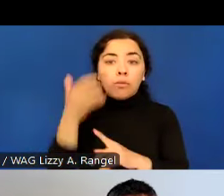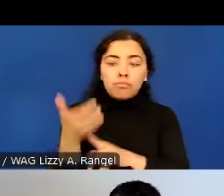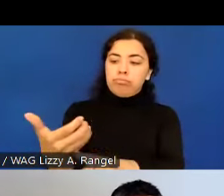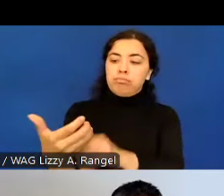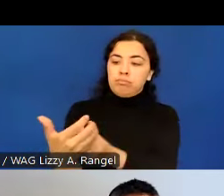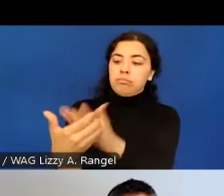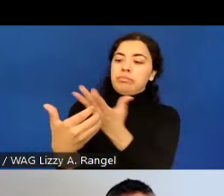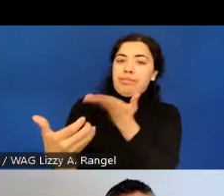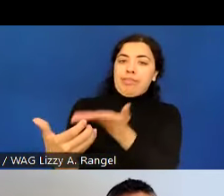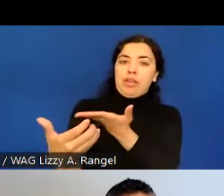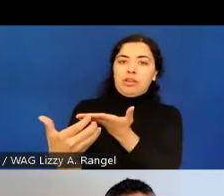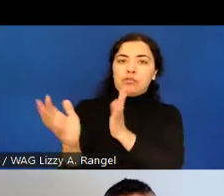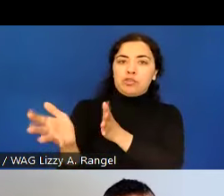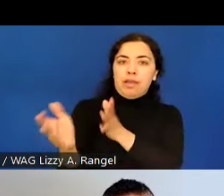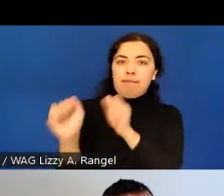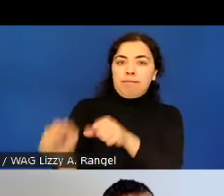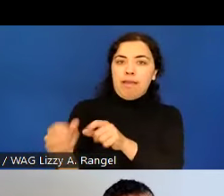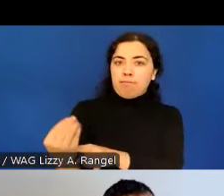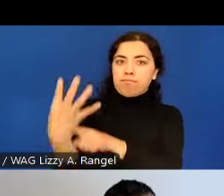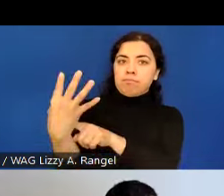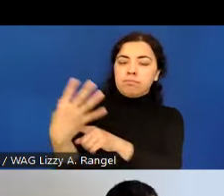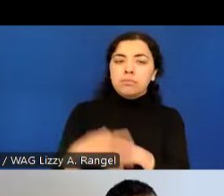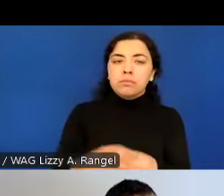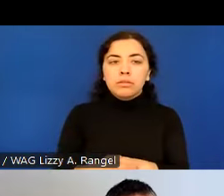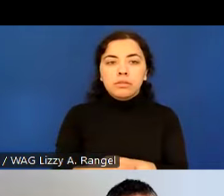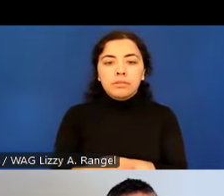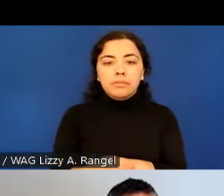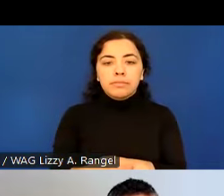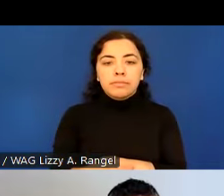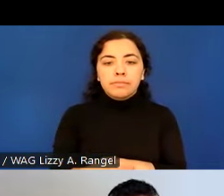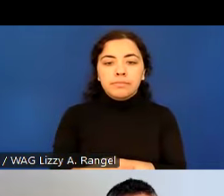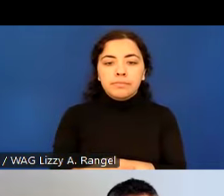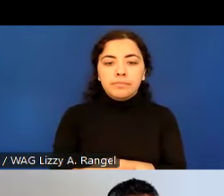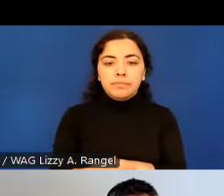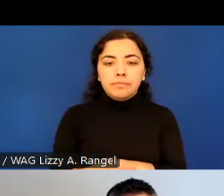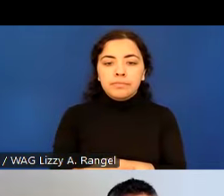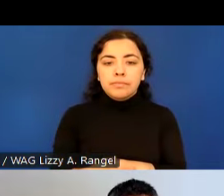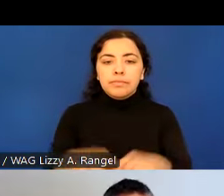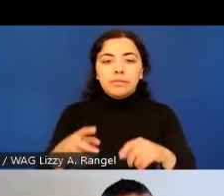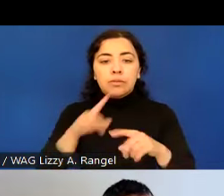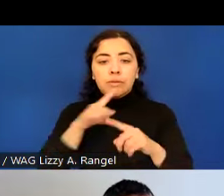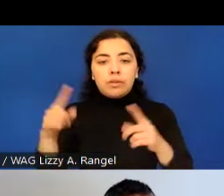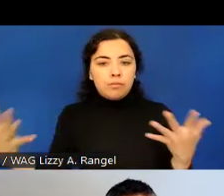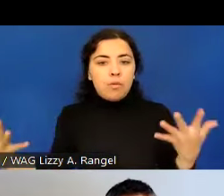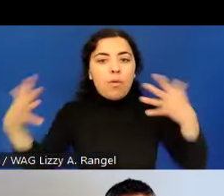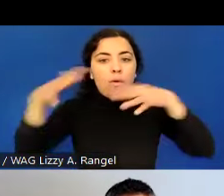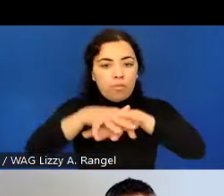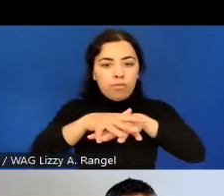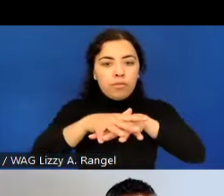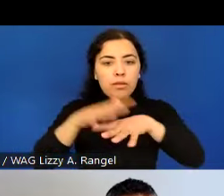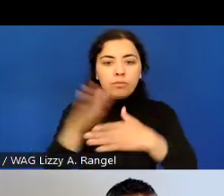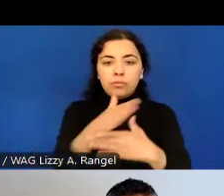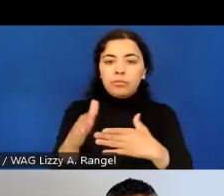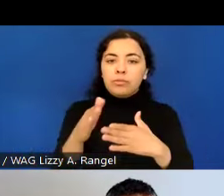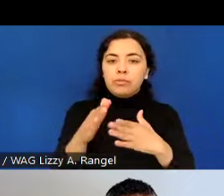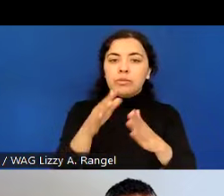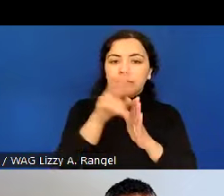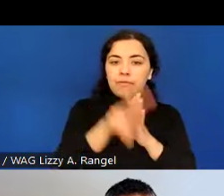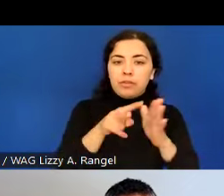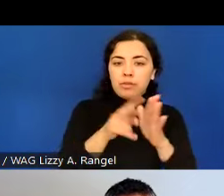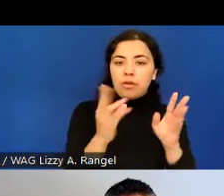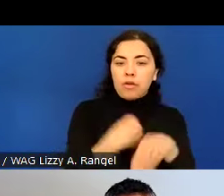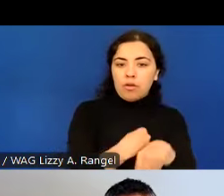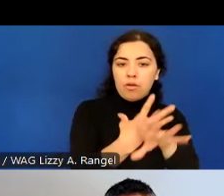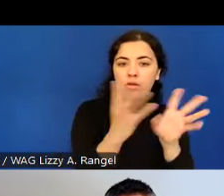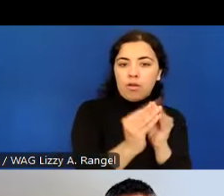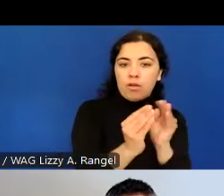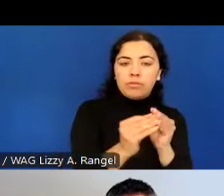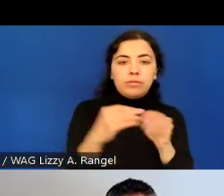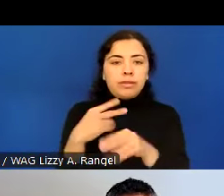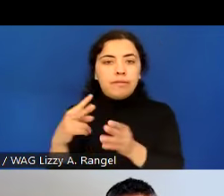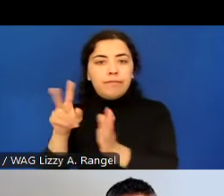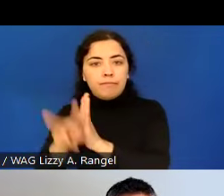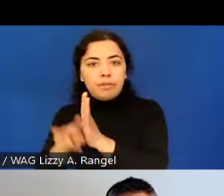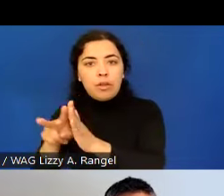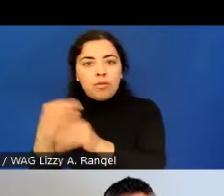There's a significant overlap between practices used in video conferencing and livestreaming.